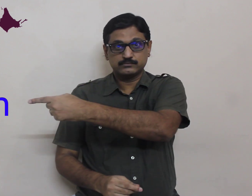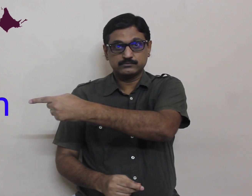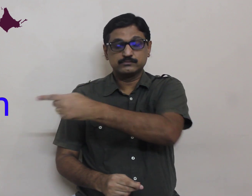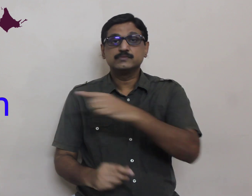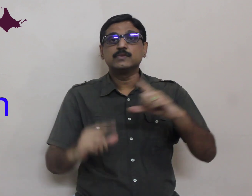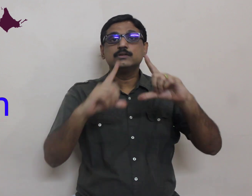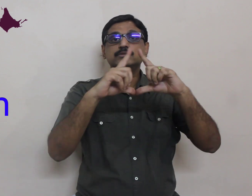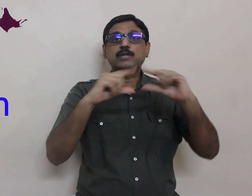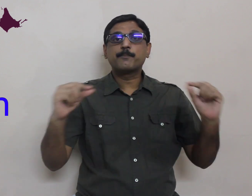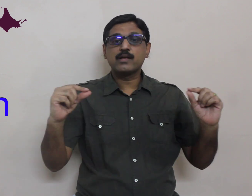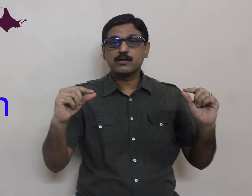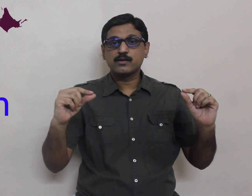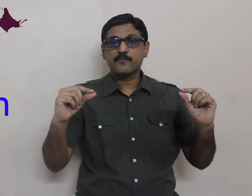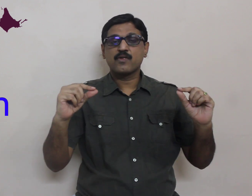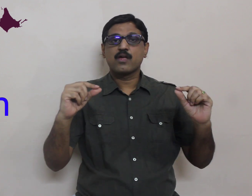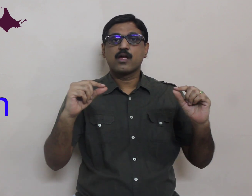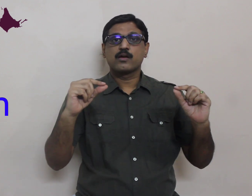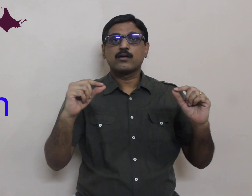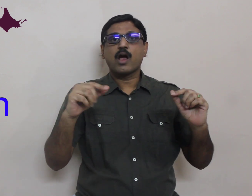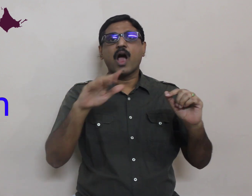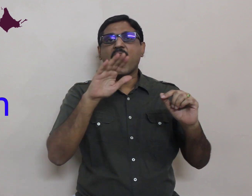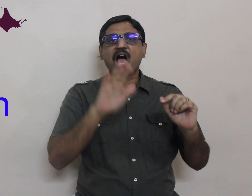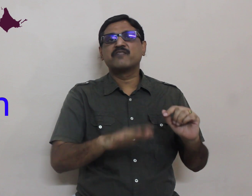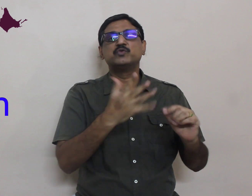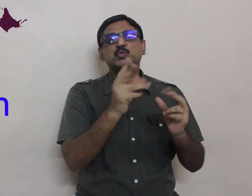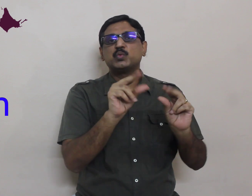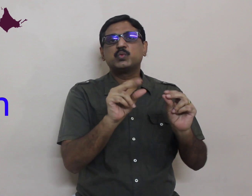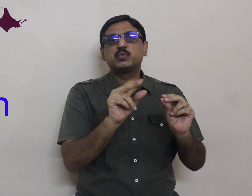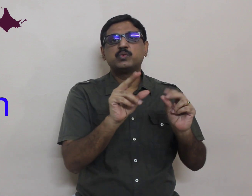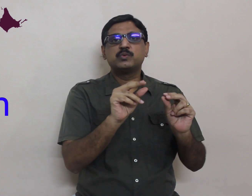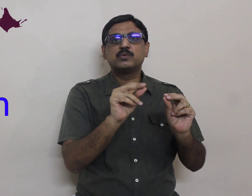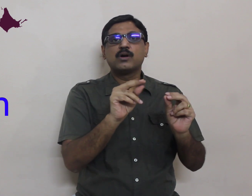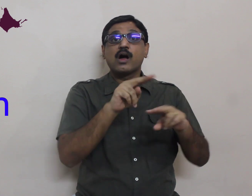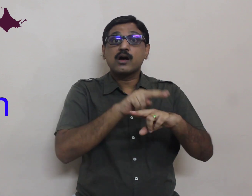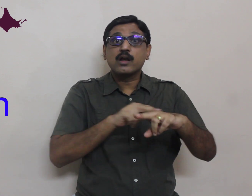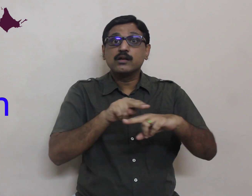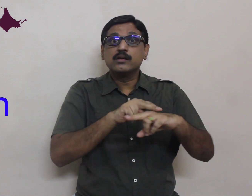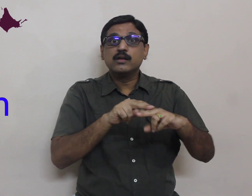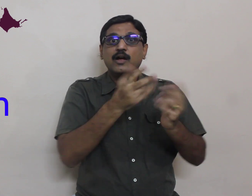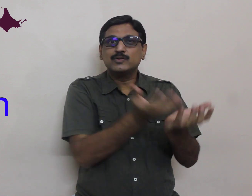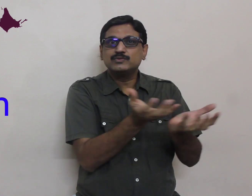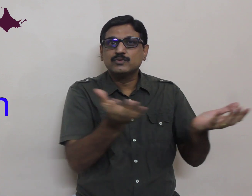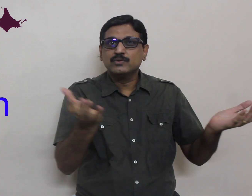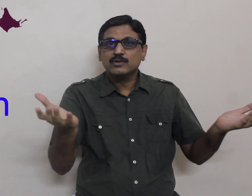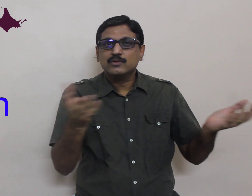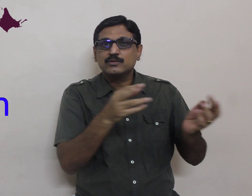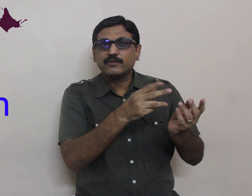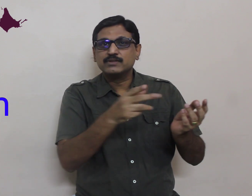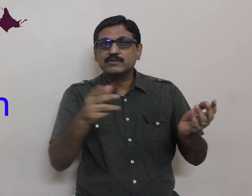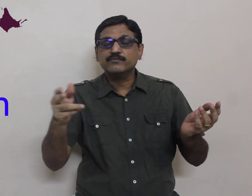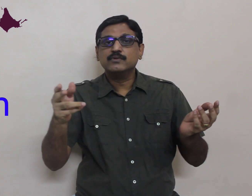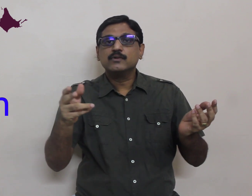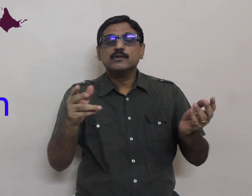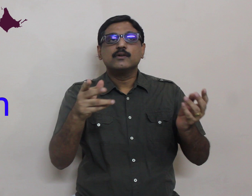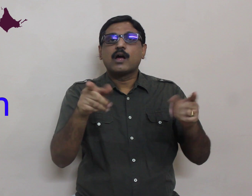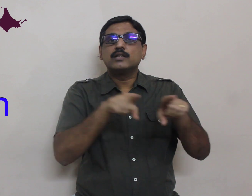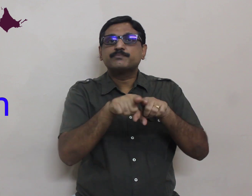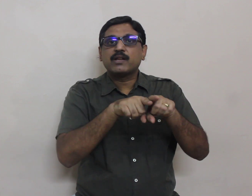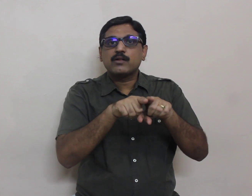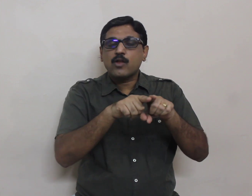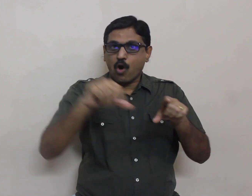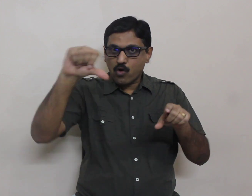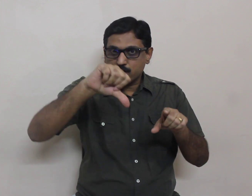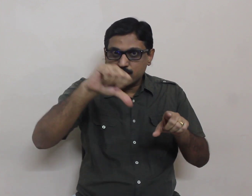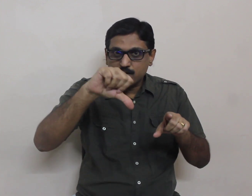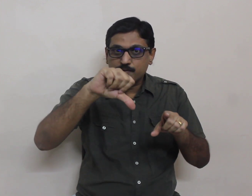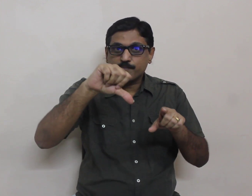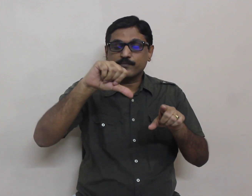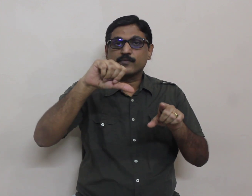Japan had no natural resources like